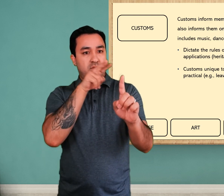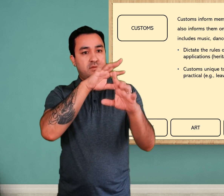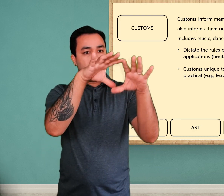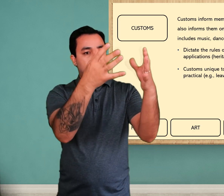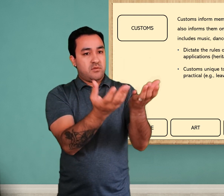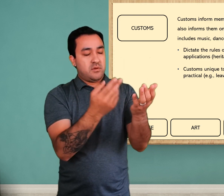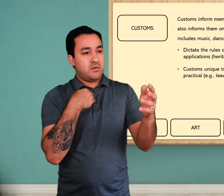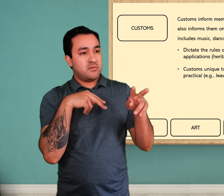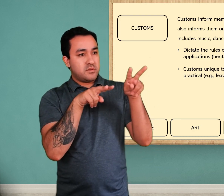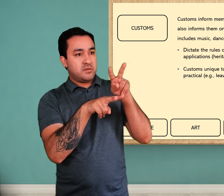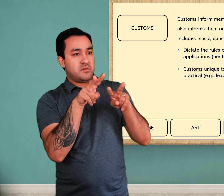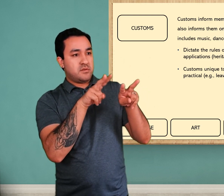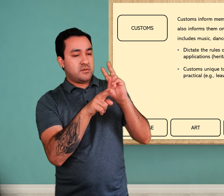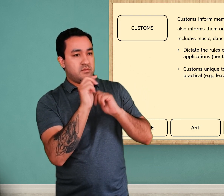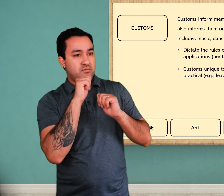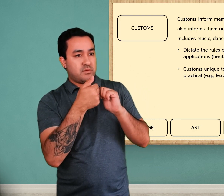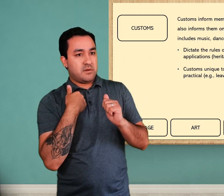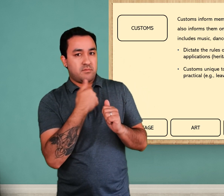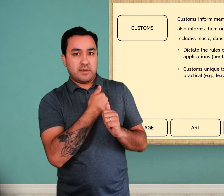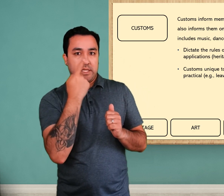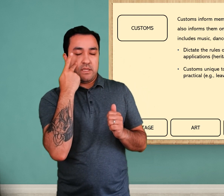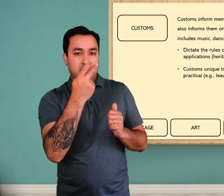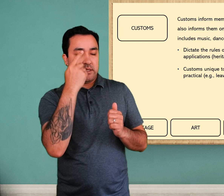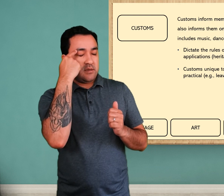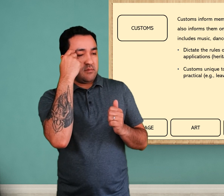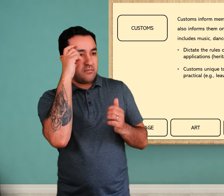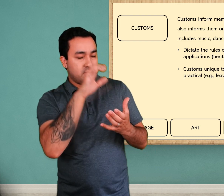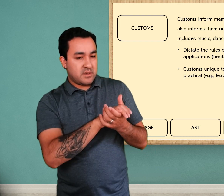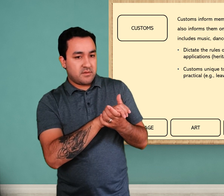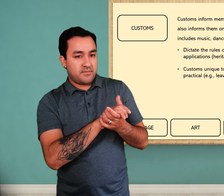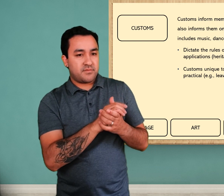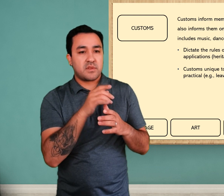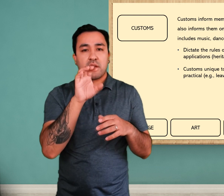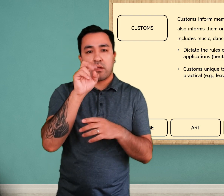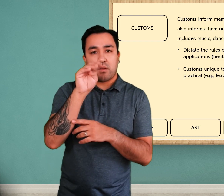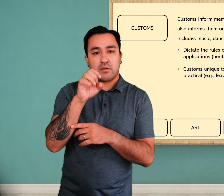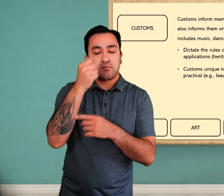Customs are important to understand for both your own cultures and others.